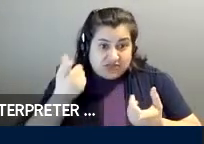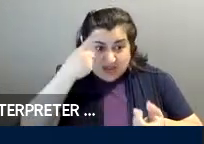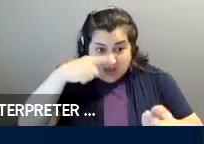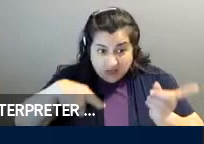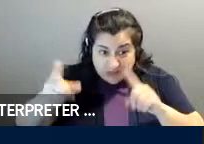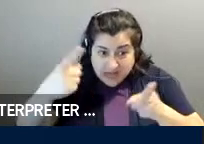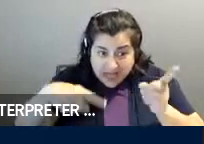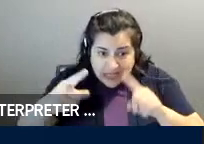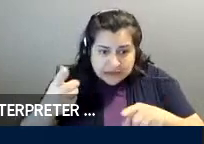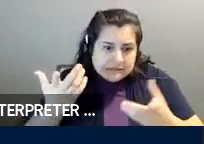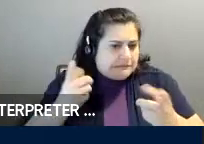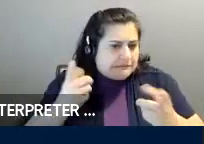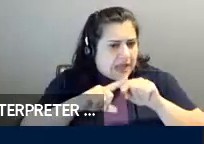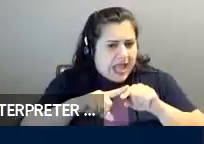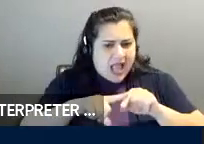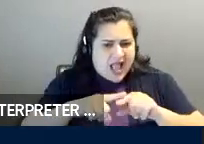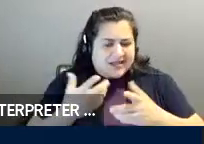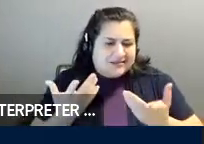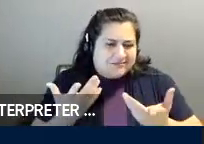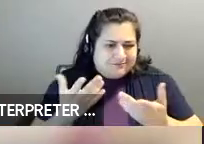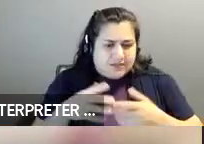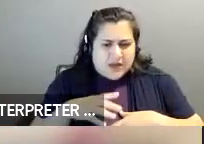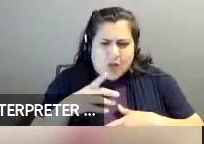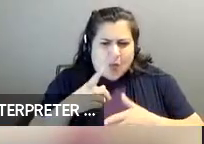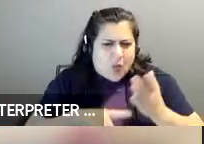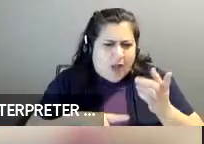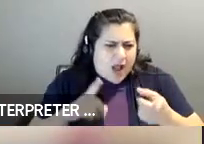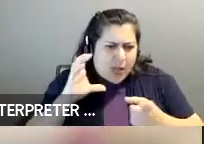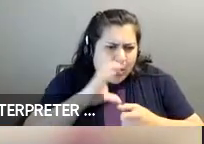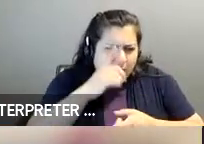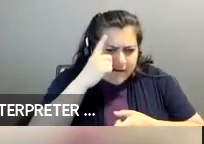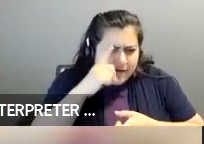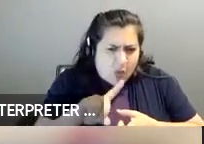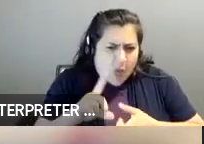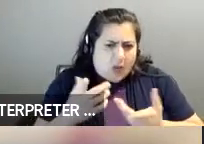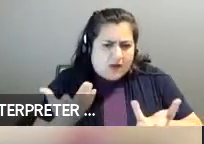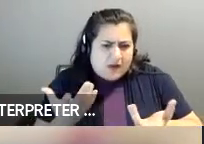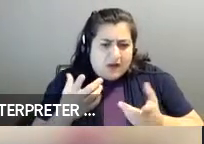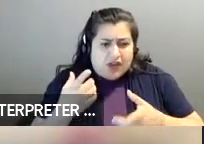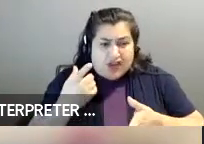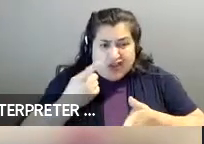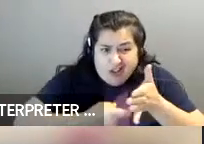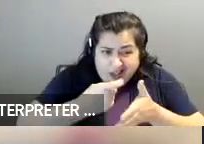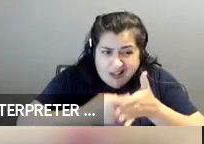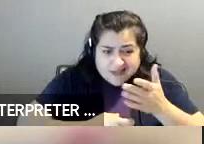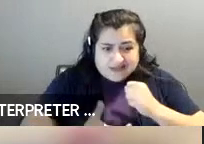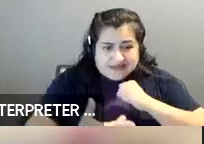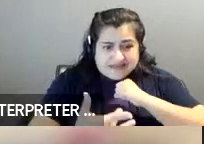If we look at the cost, the technical feasibility, and also the net benefit, right, which is